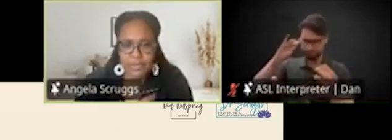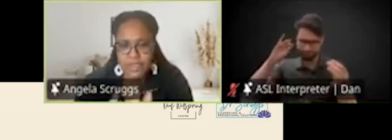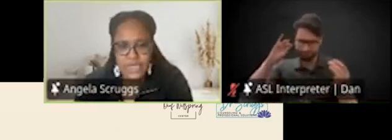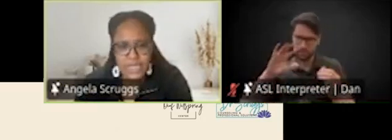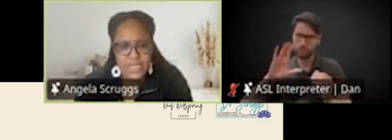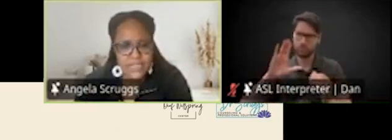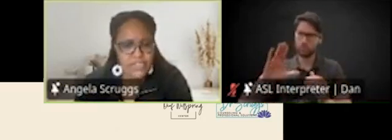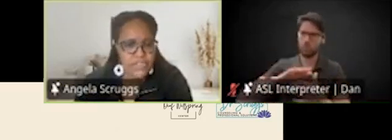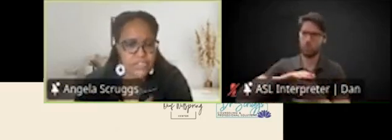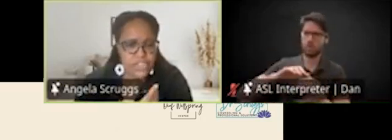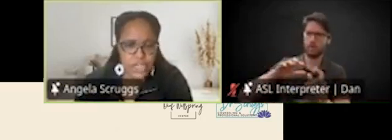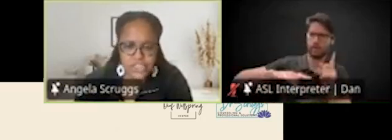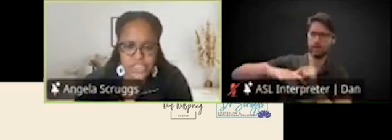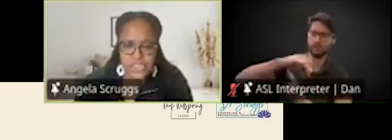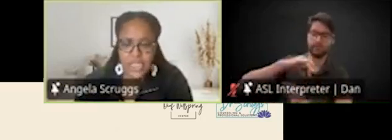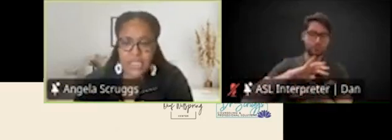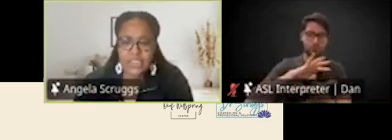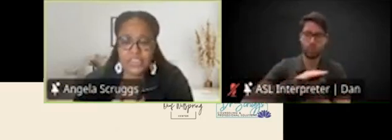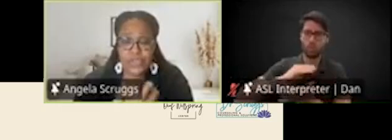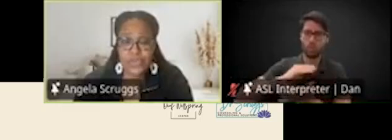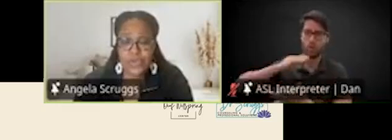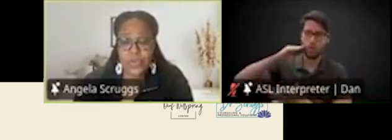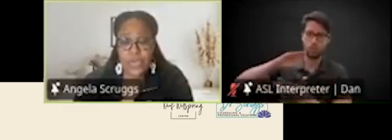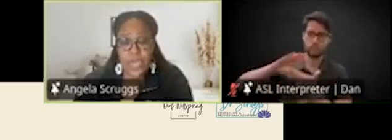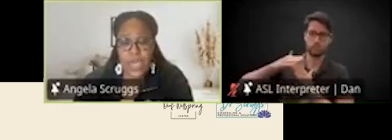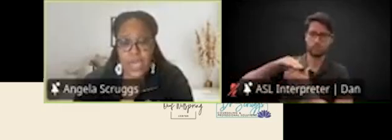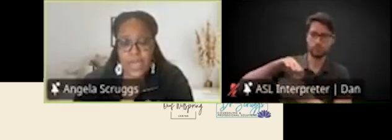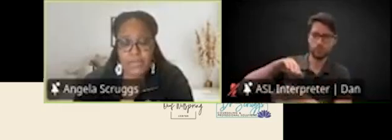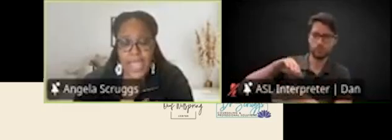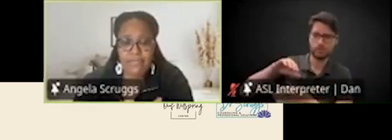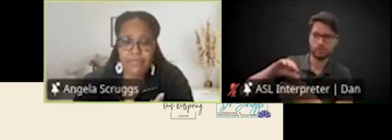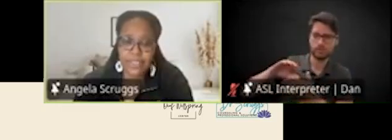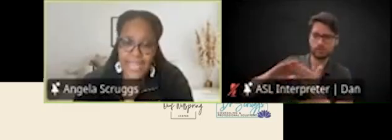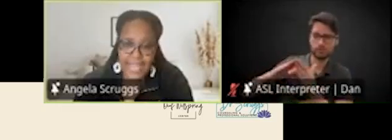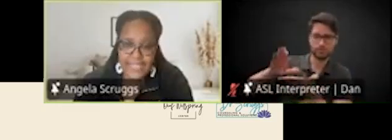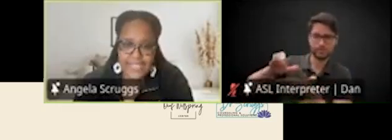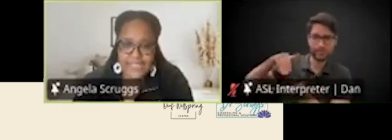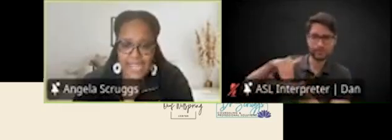or community centers, churches, to, um... have real access